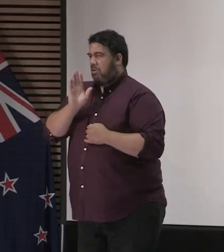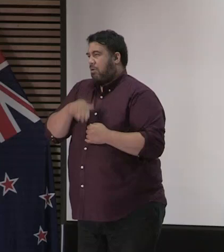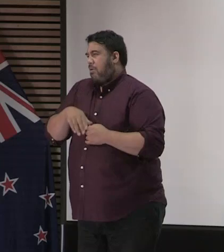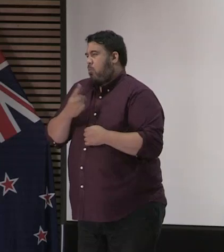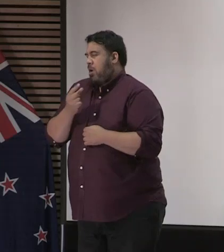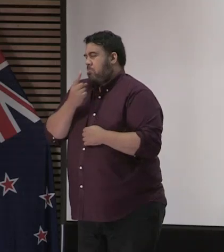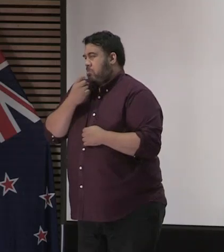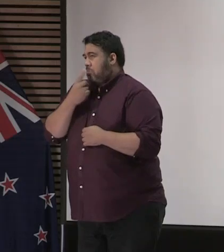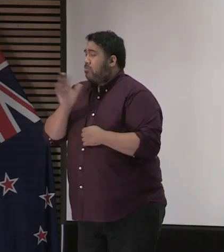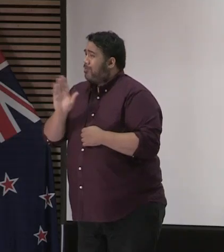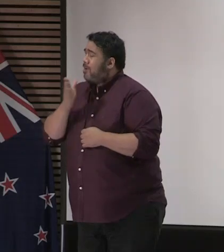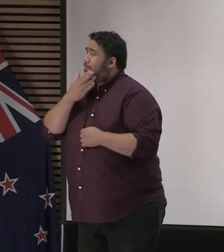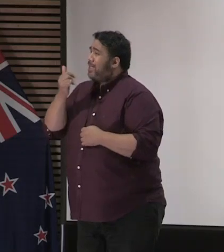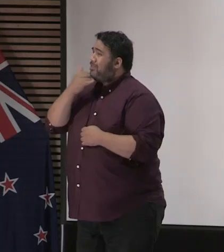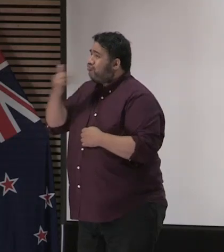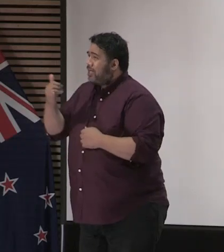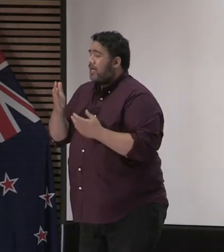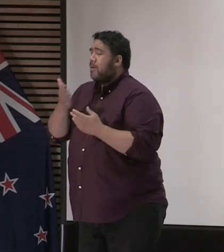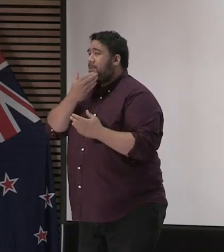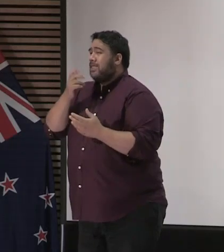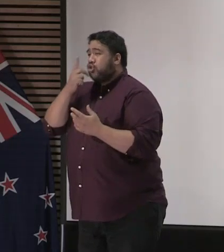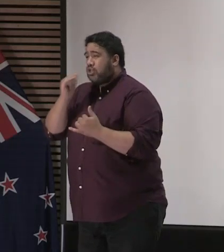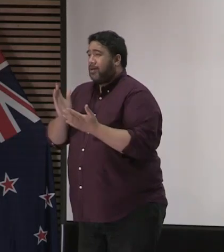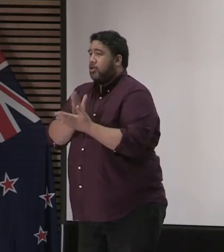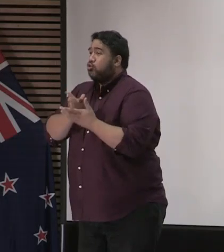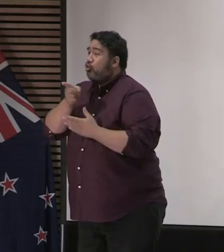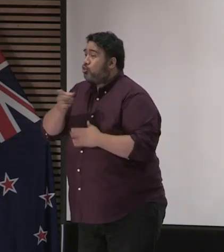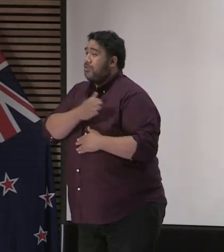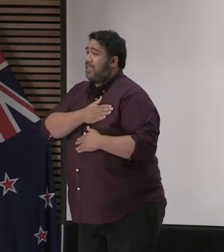may feel like a minor symptom to you but it could be a